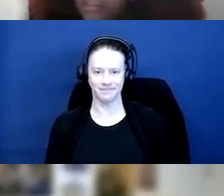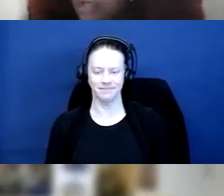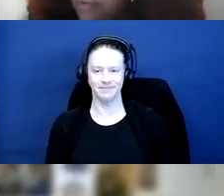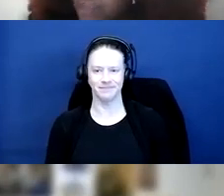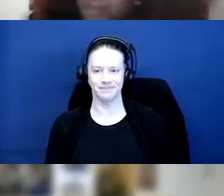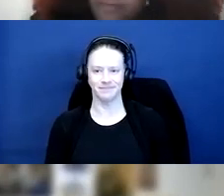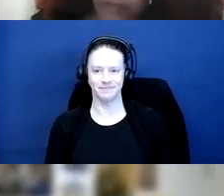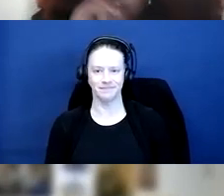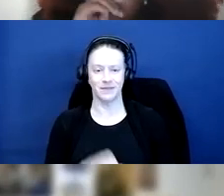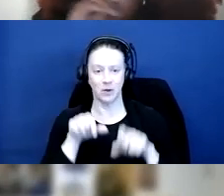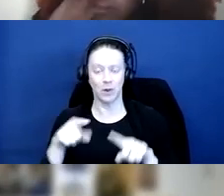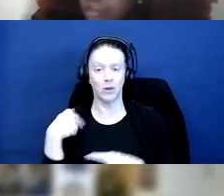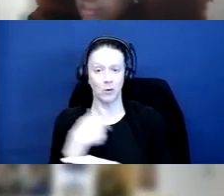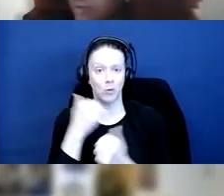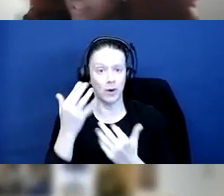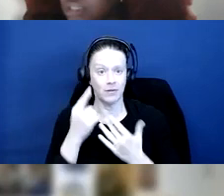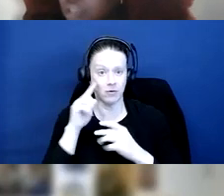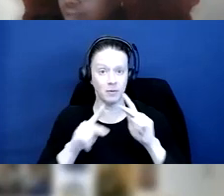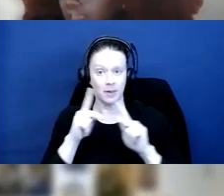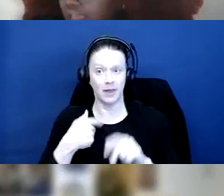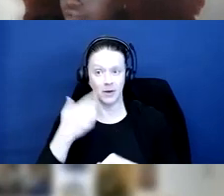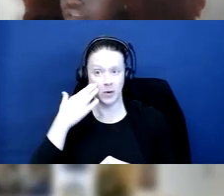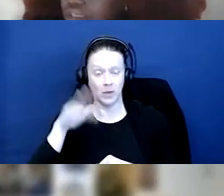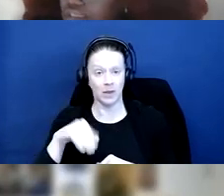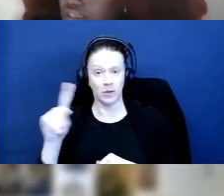And then while we're waiting for folks, I know, the question that we have Tricia is,